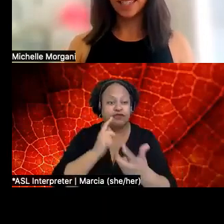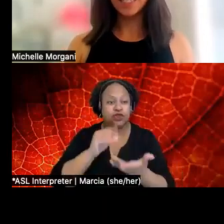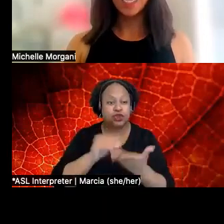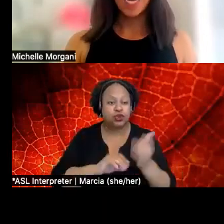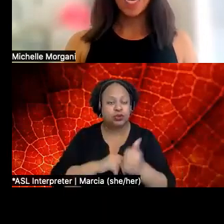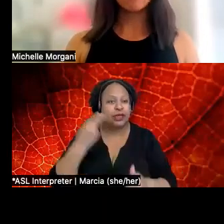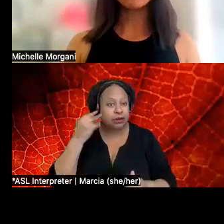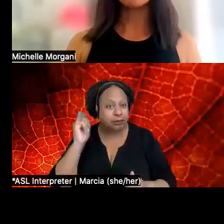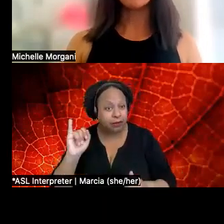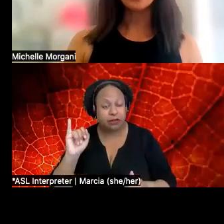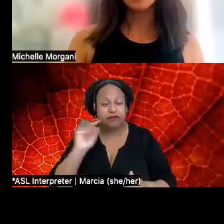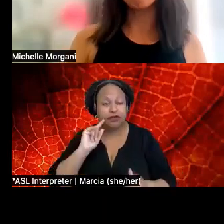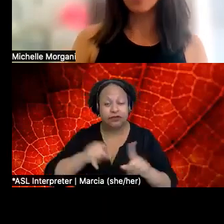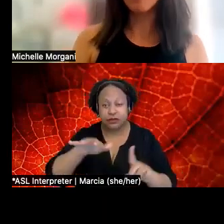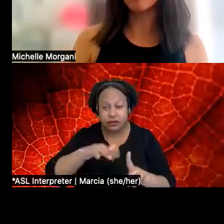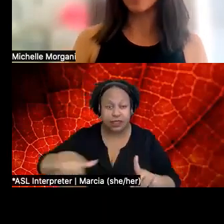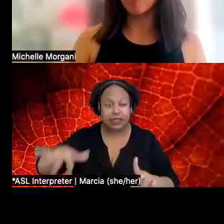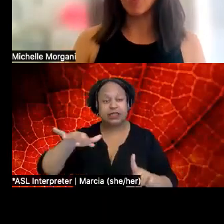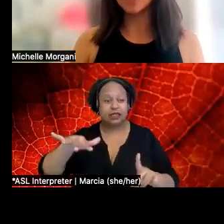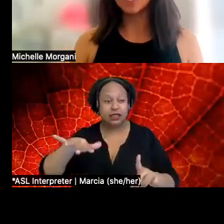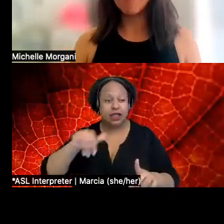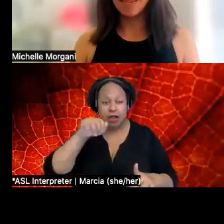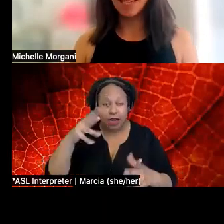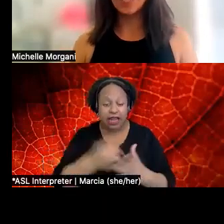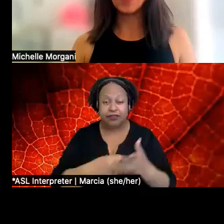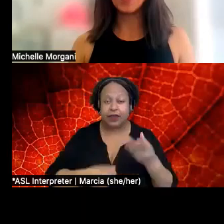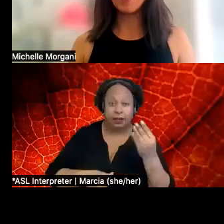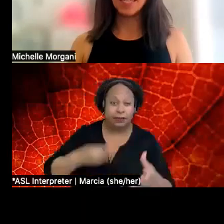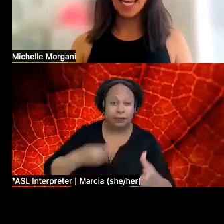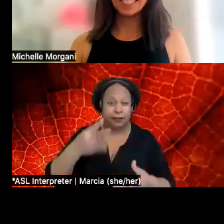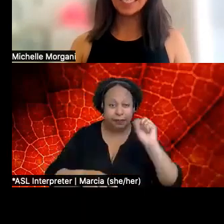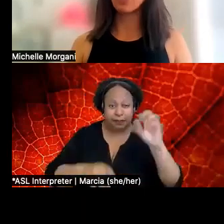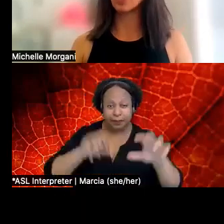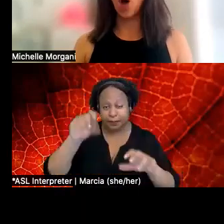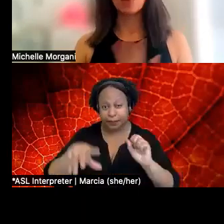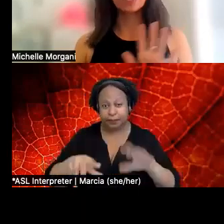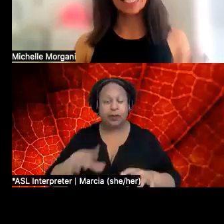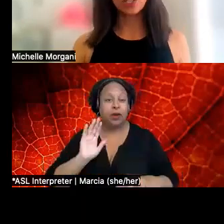So not everything that I'm going to speak to will necessarily all relate